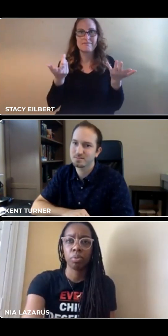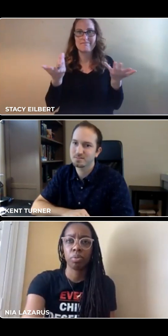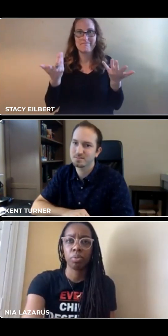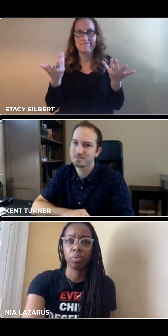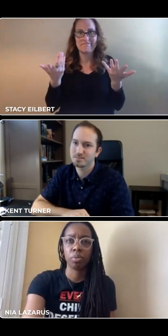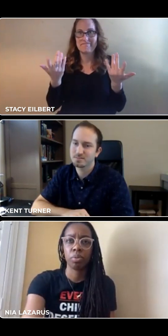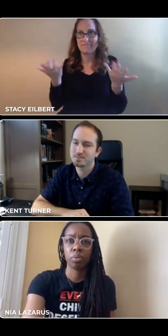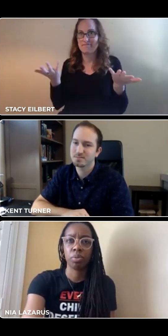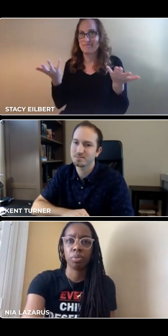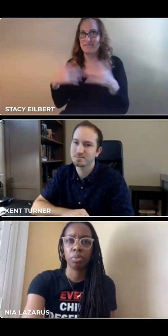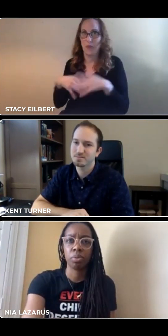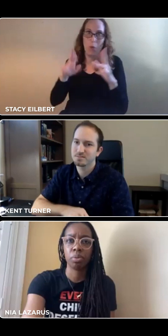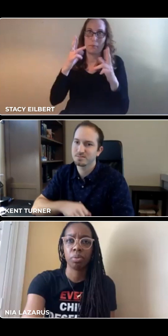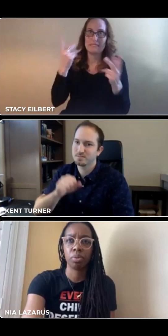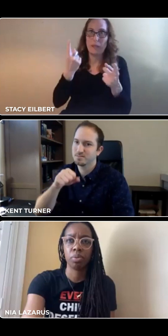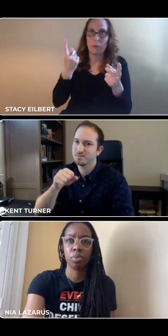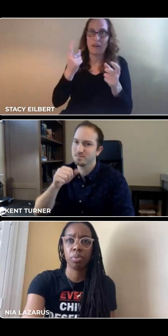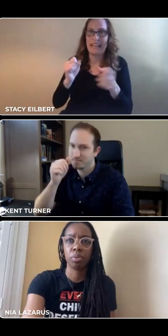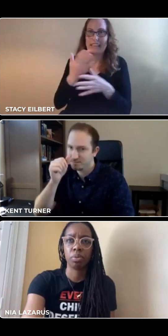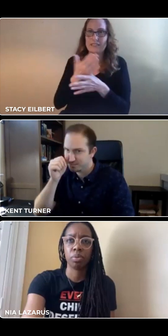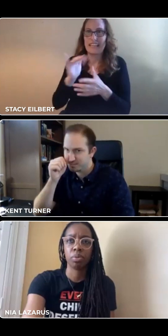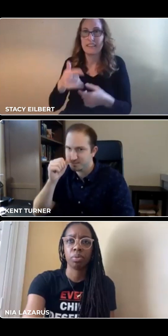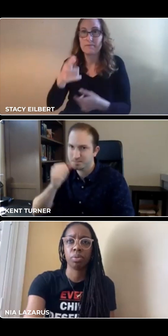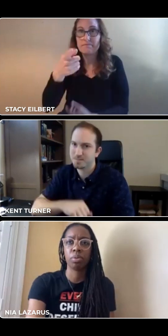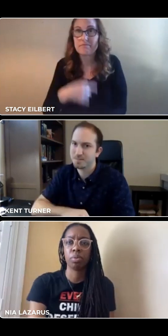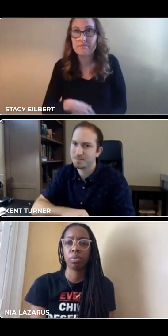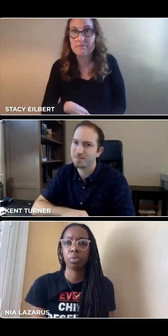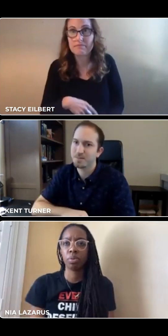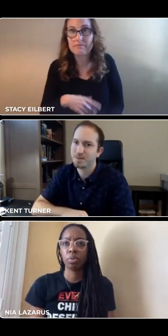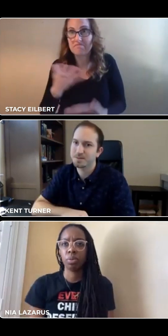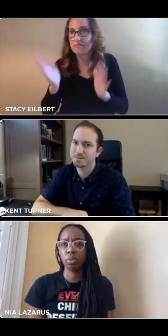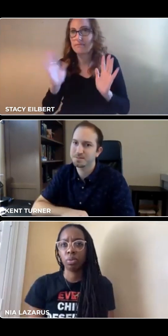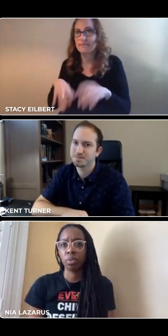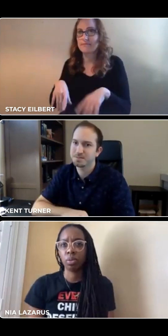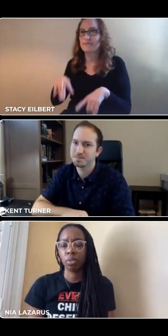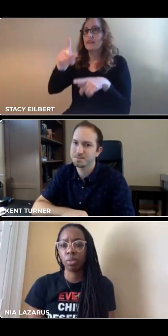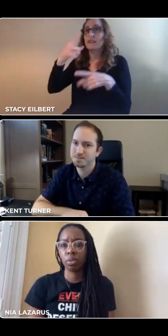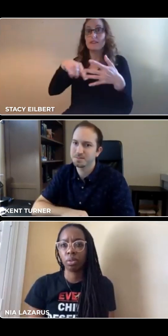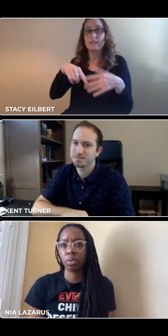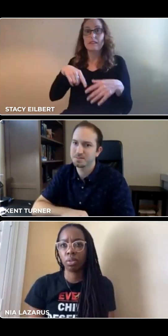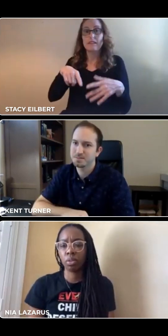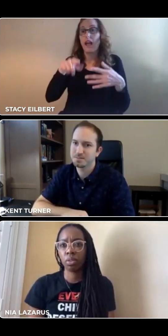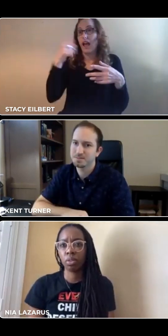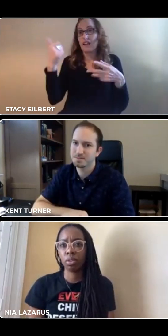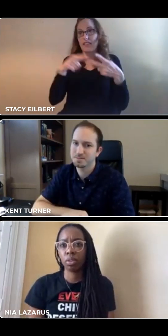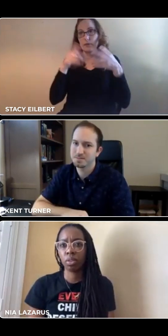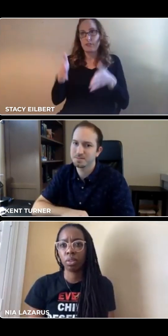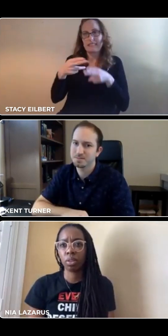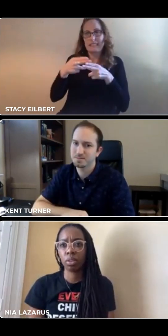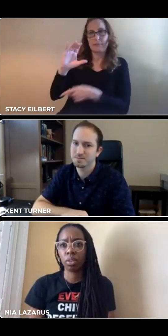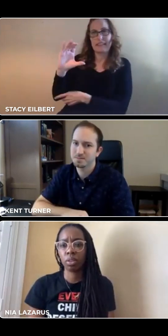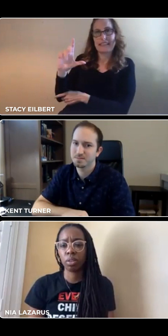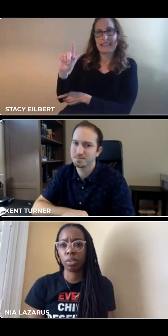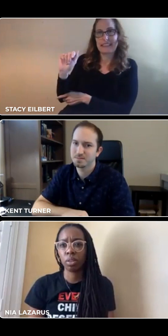a distance with online learning? Any ideas? I'm hoping someone can share some ideas.